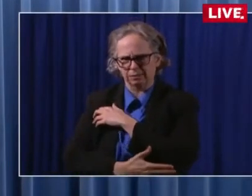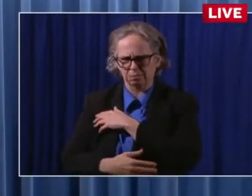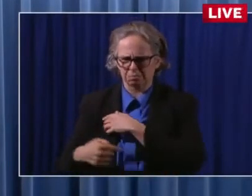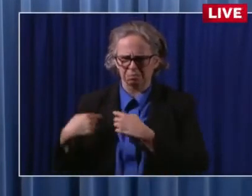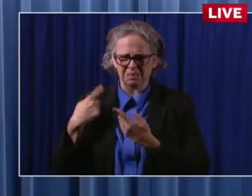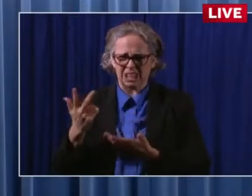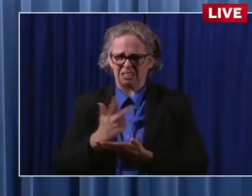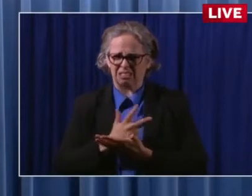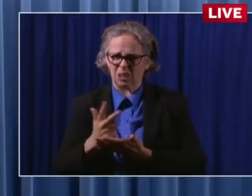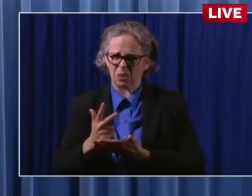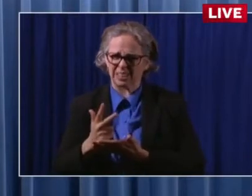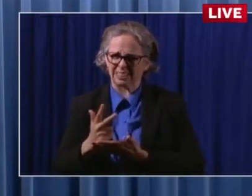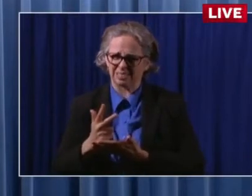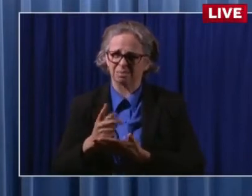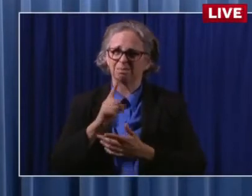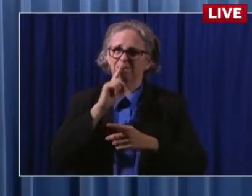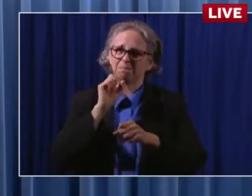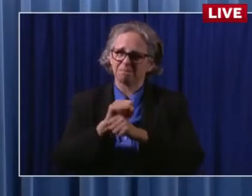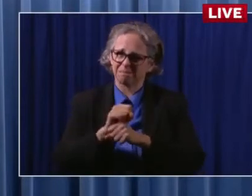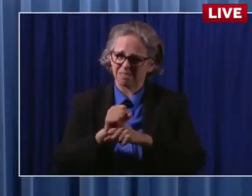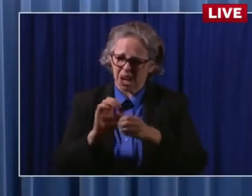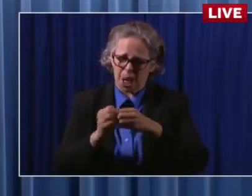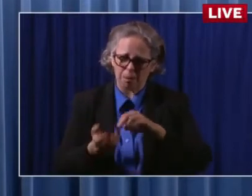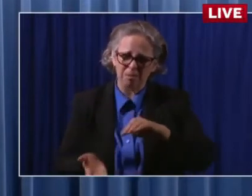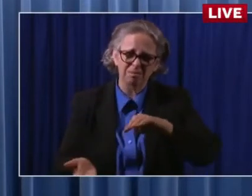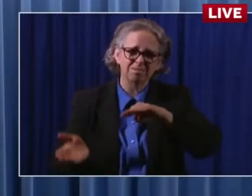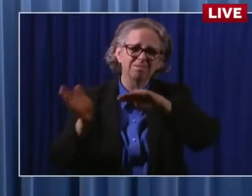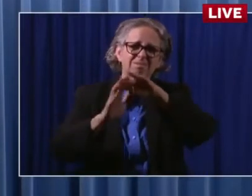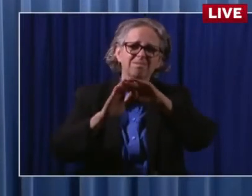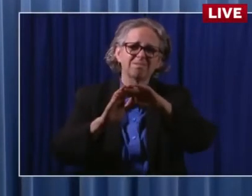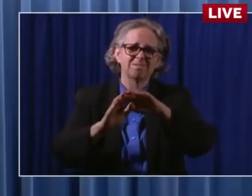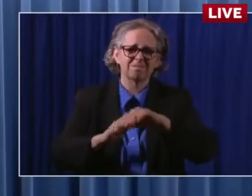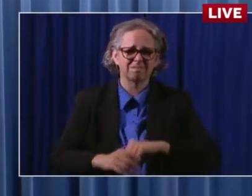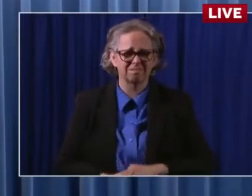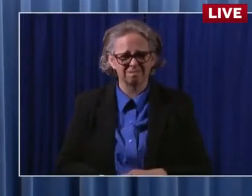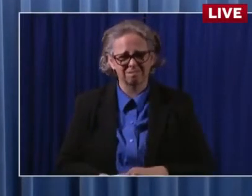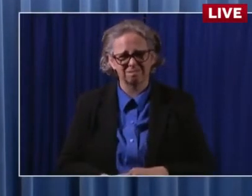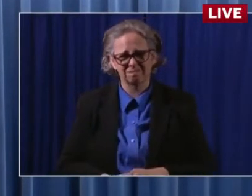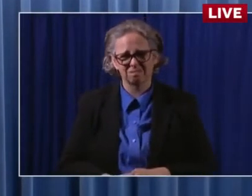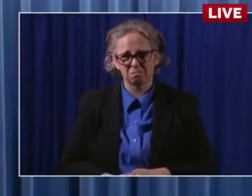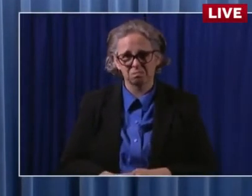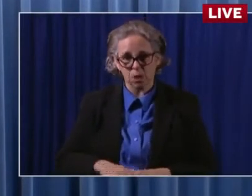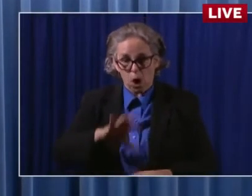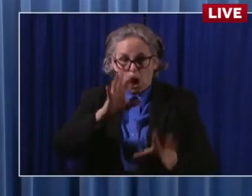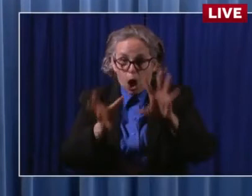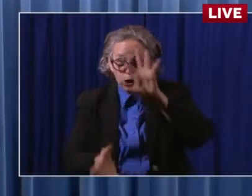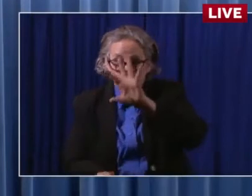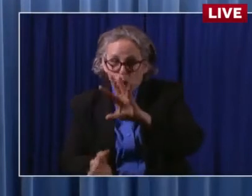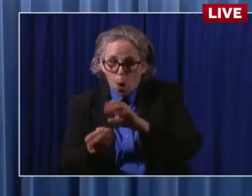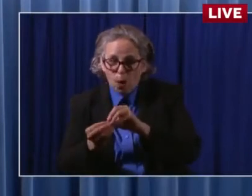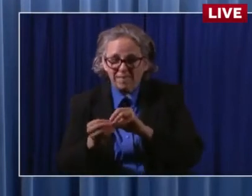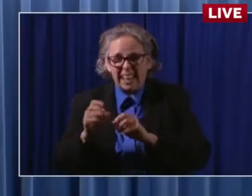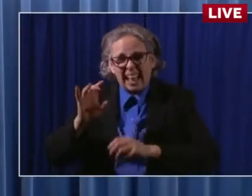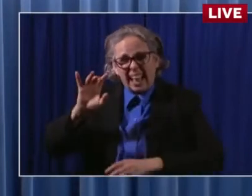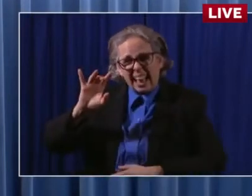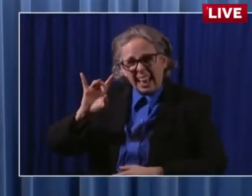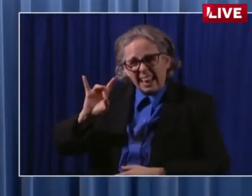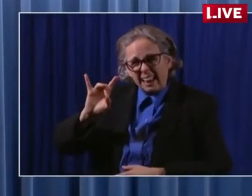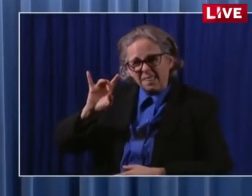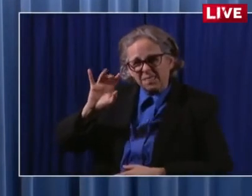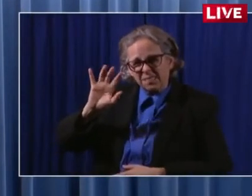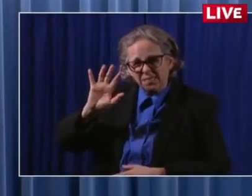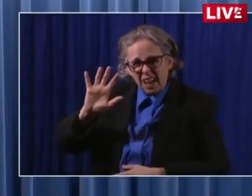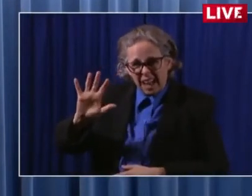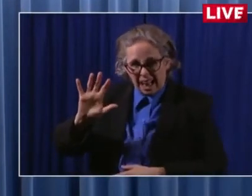DURING THE LAST THREE WEEKS, FAIRFIELD COUNTY POSCO 19 CASES HAVE INCREASED ALONG WITH SEVERAL ON THE -- OTHER HEALTH CARE INDICATORS.